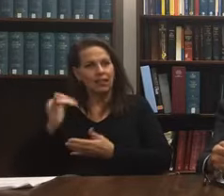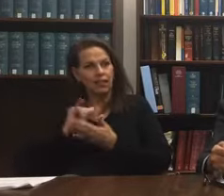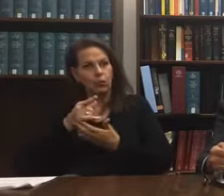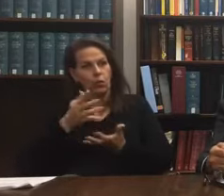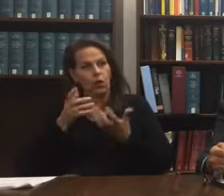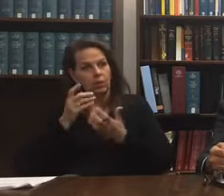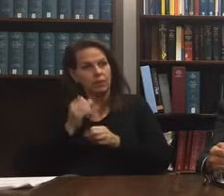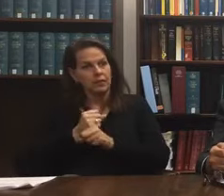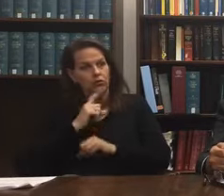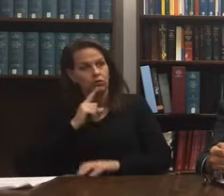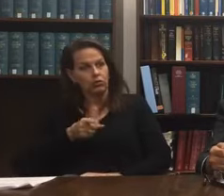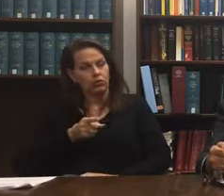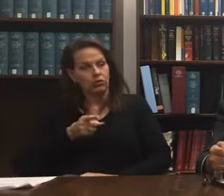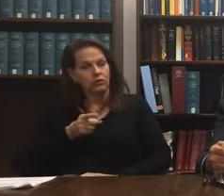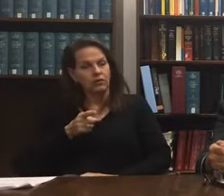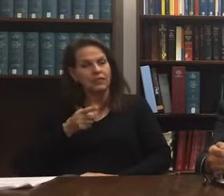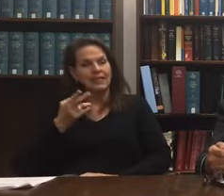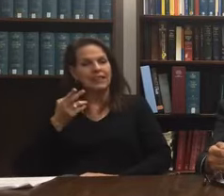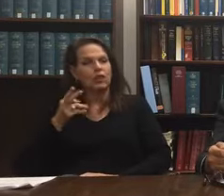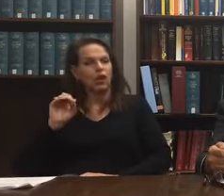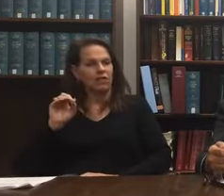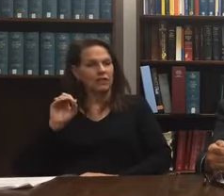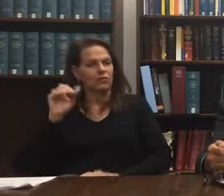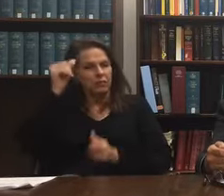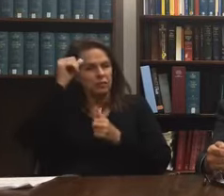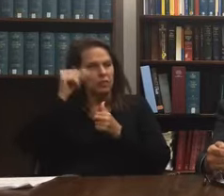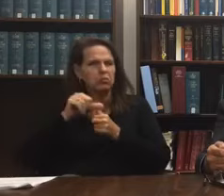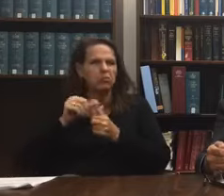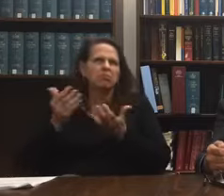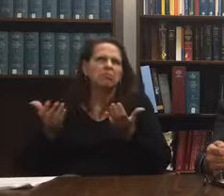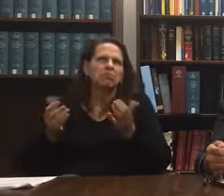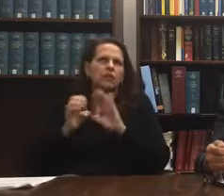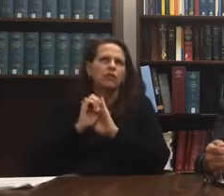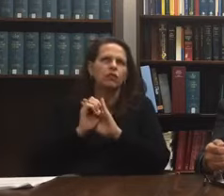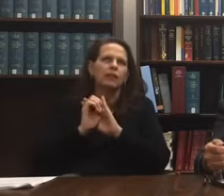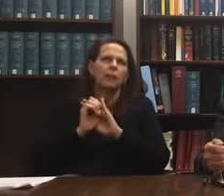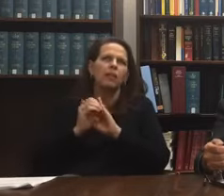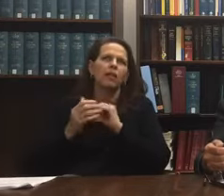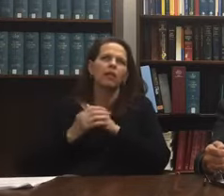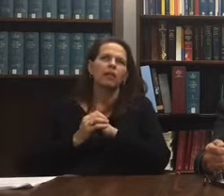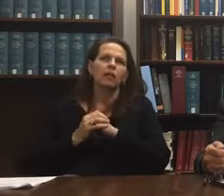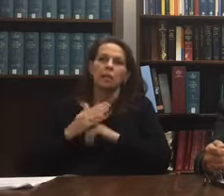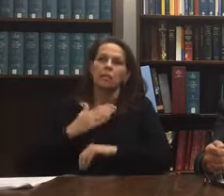make sure the hearing officer remembered so it could be my child's been getting